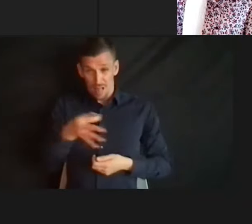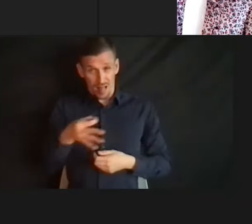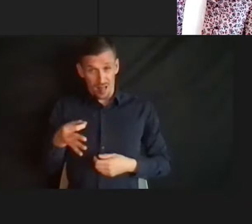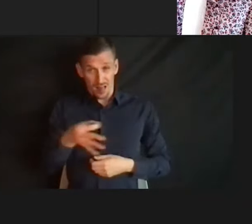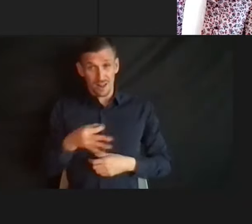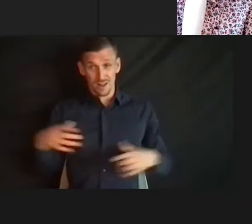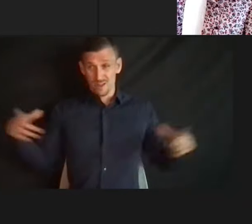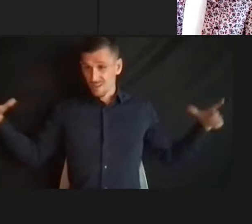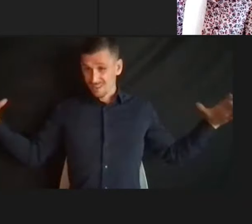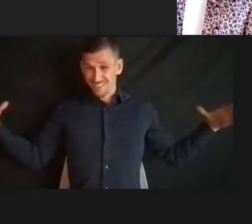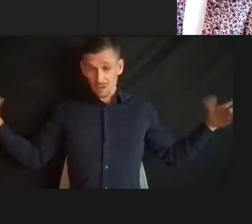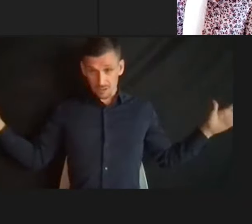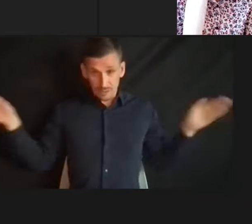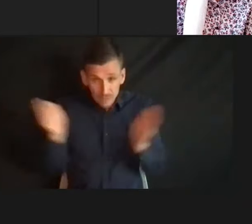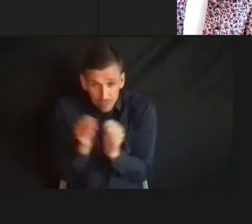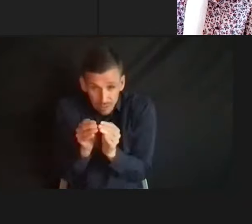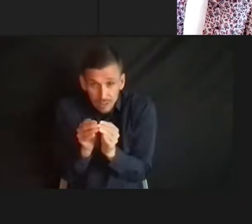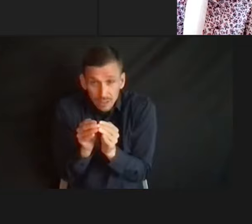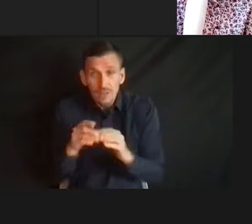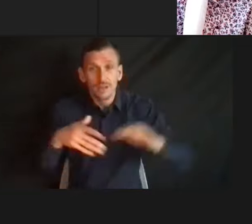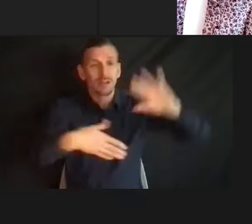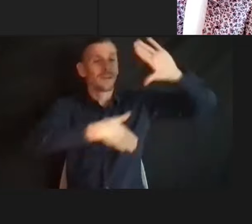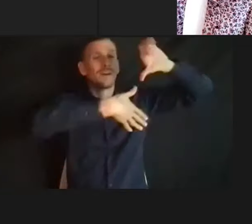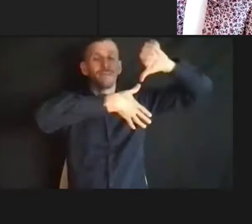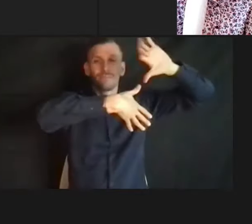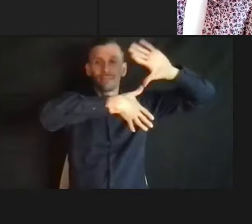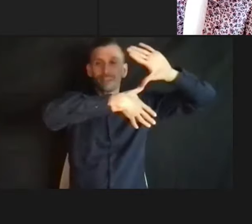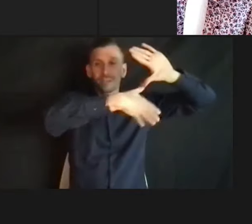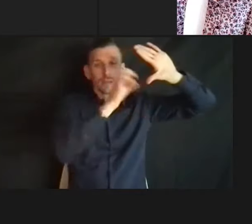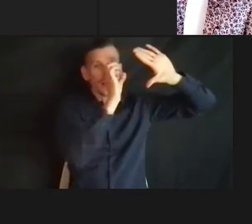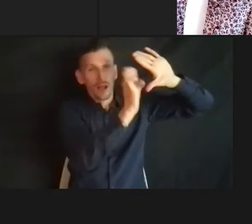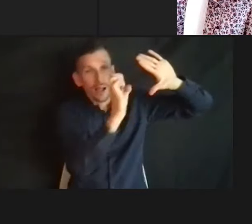for a place that has 20 thousand people, or the Ministry of Infrastructure, Road and Transport,